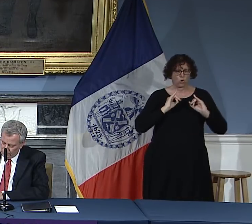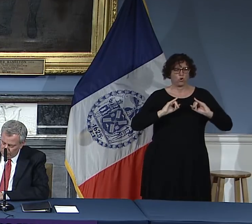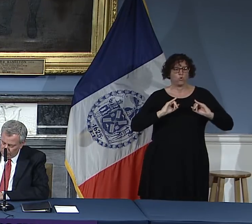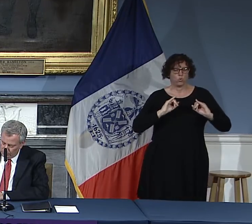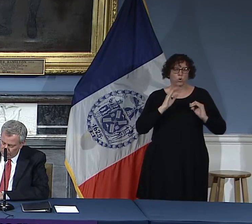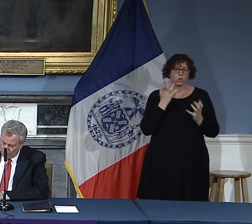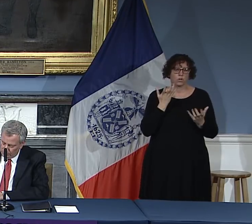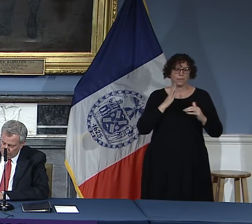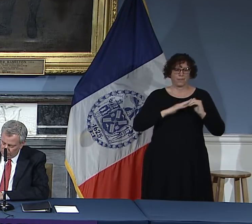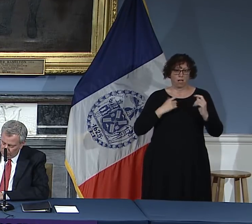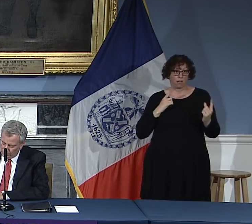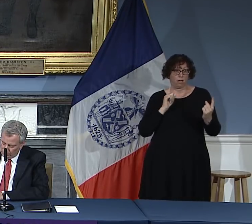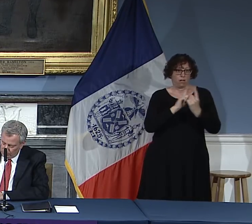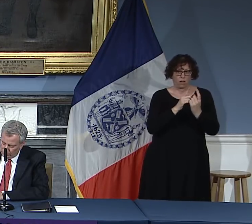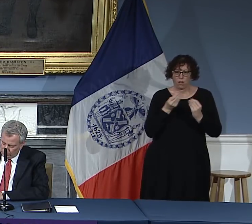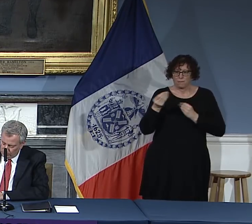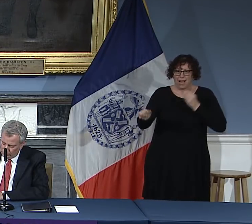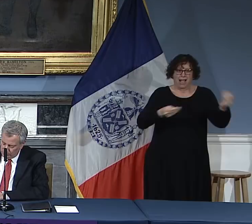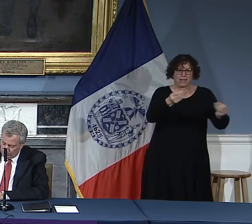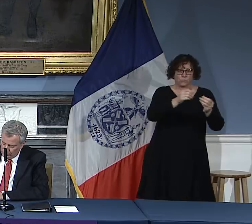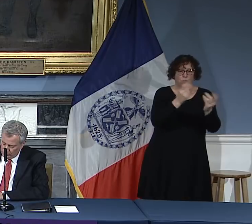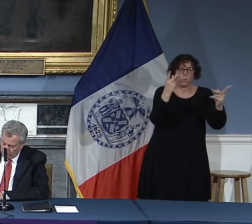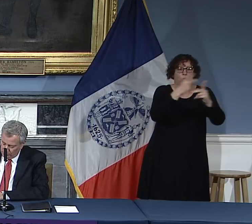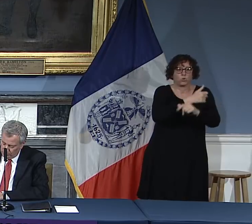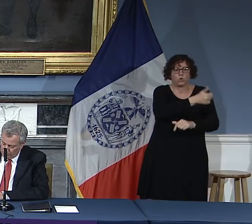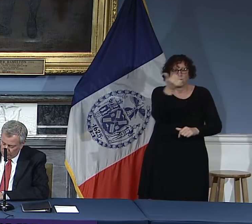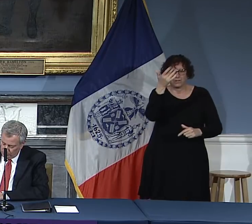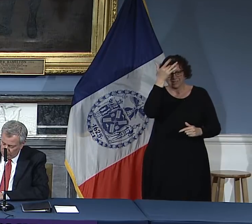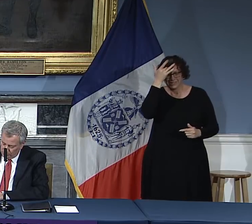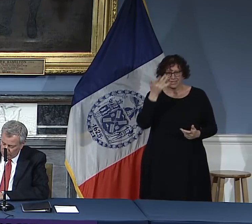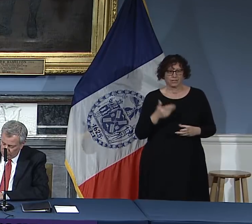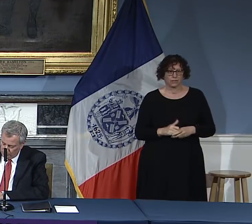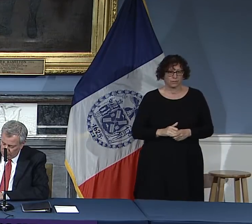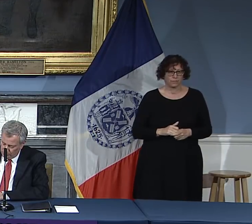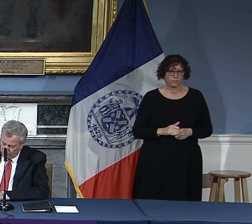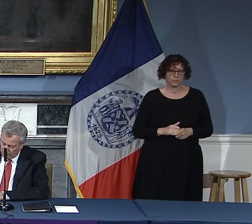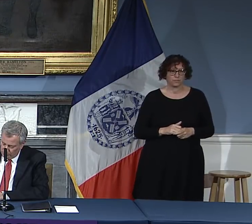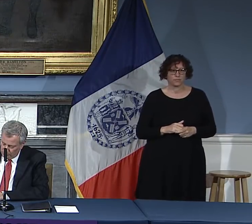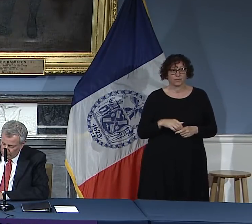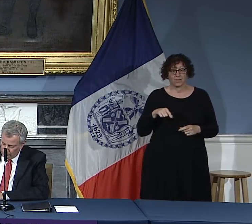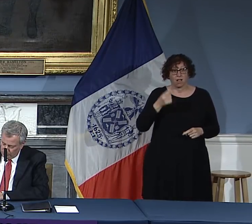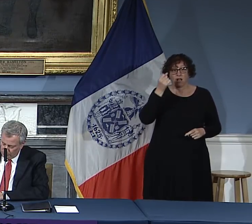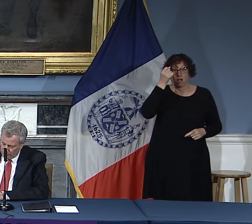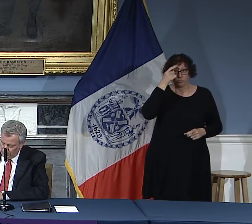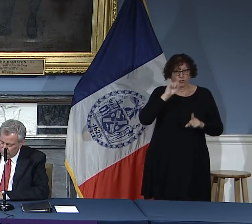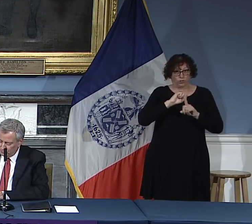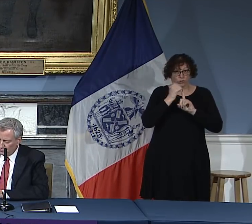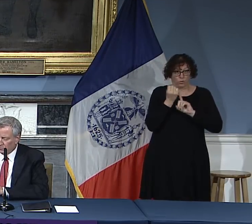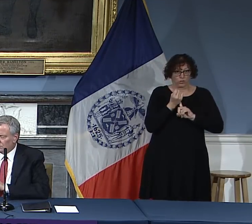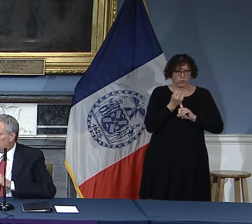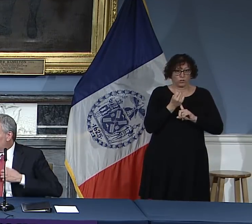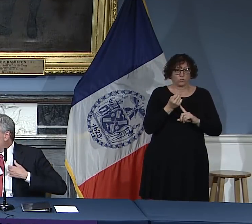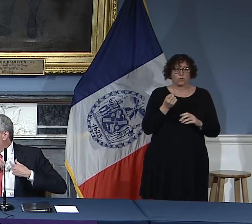IT AYM CREATE FELEIGSN TATH INDIVIDUALS NEE D EHLP WORKING THROUGH. THIS IS THE TIME